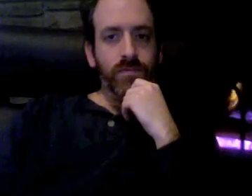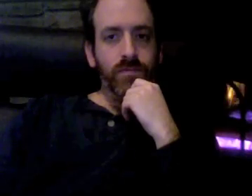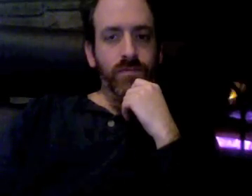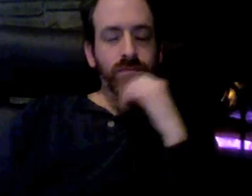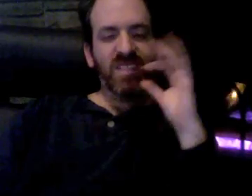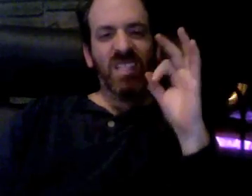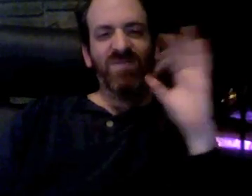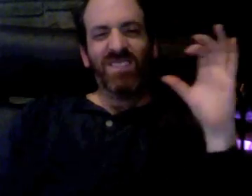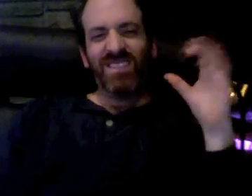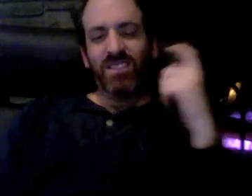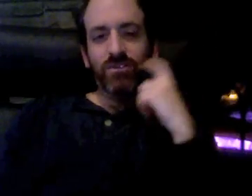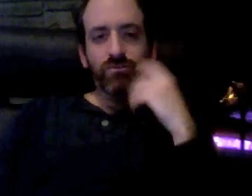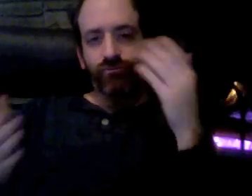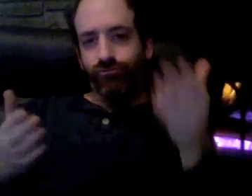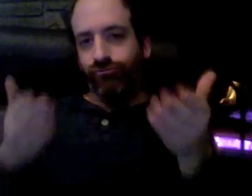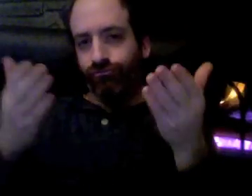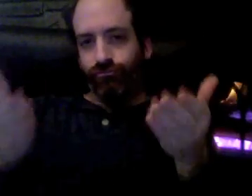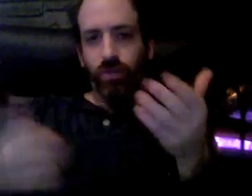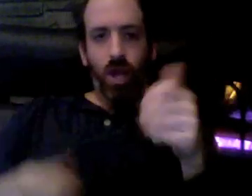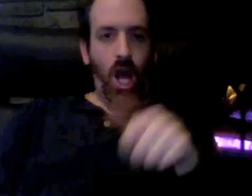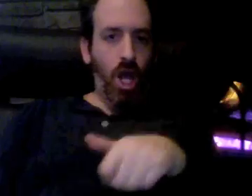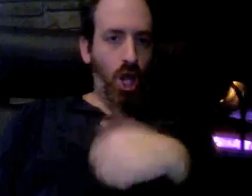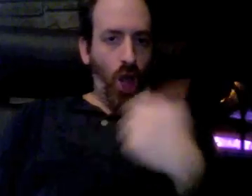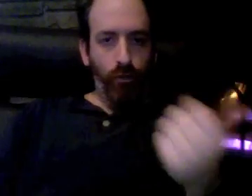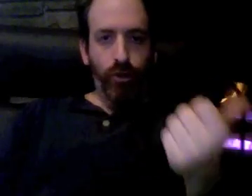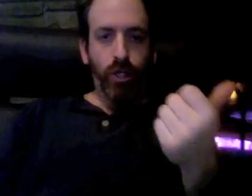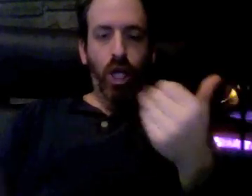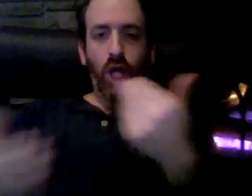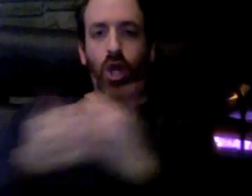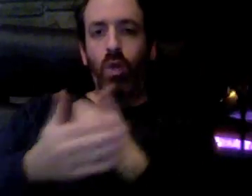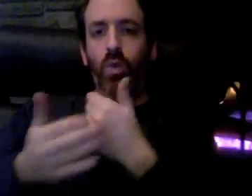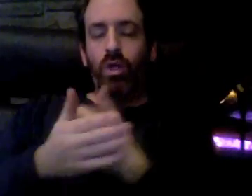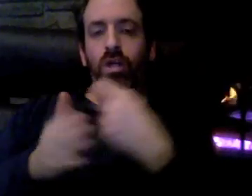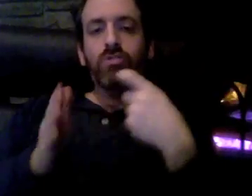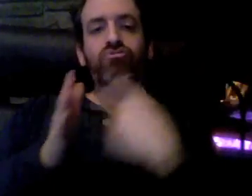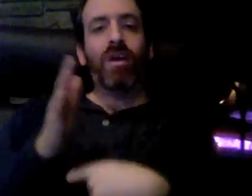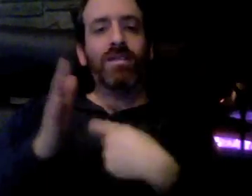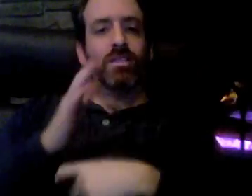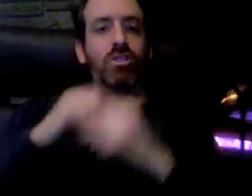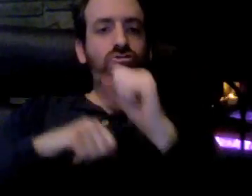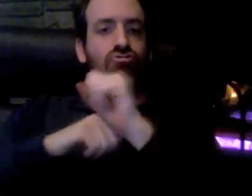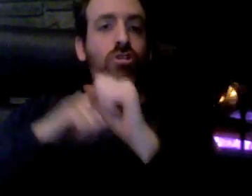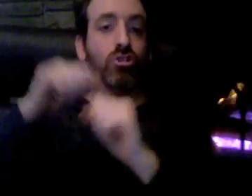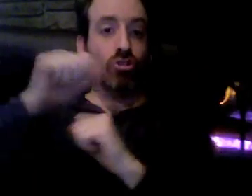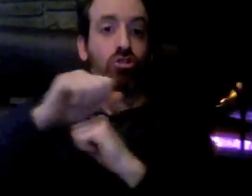People at FCC just proposed another rate structure.